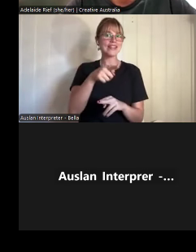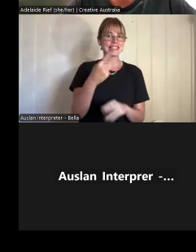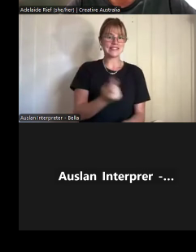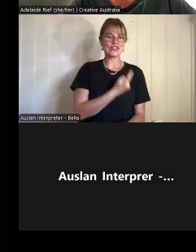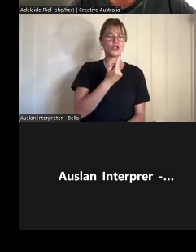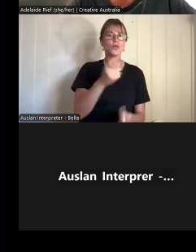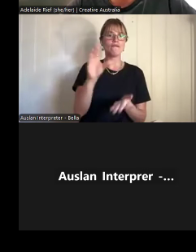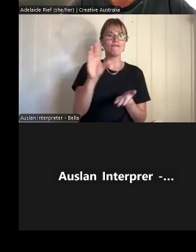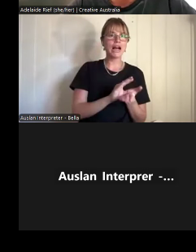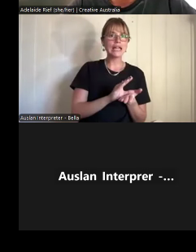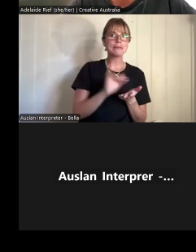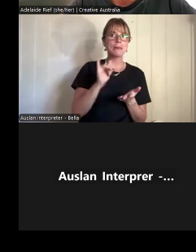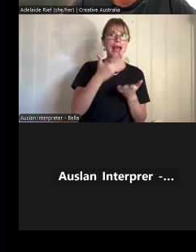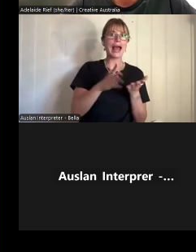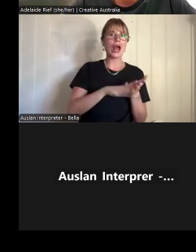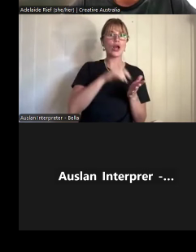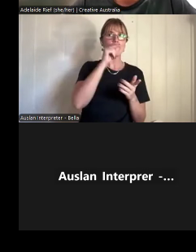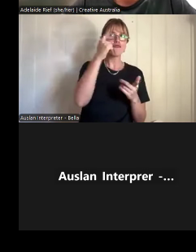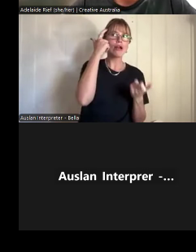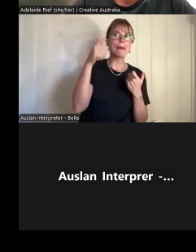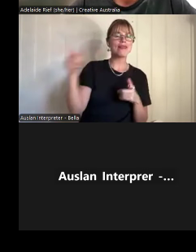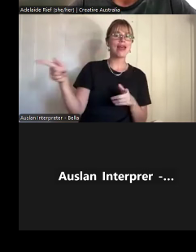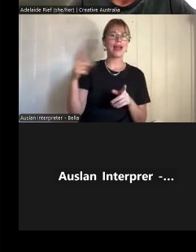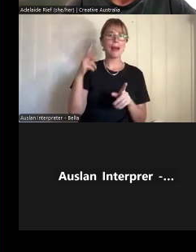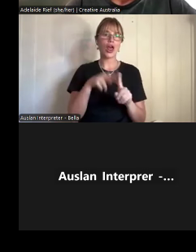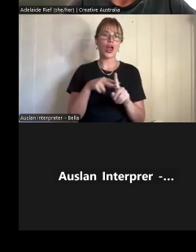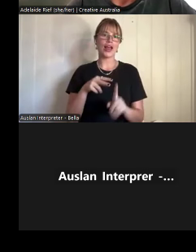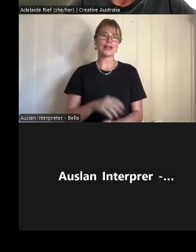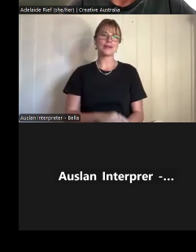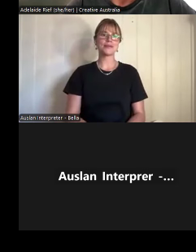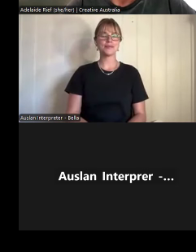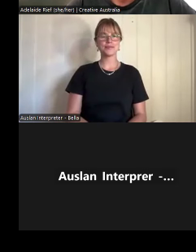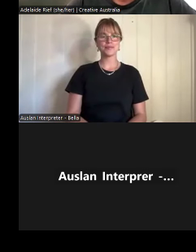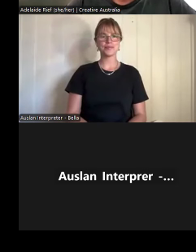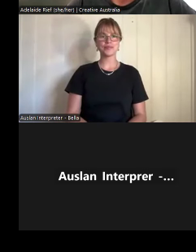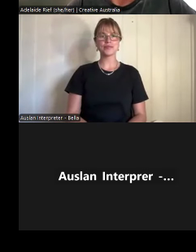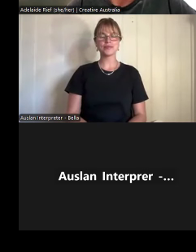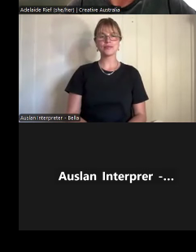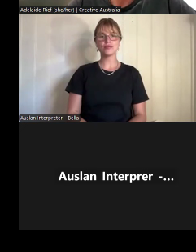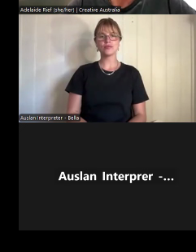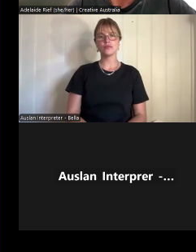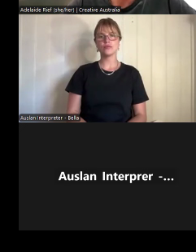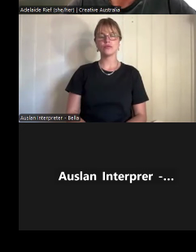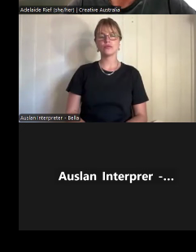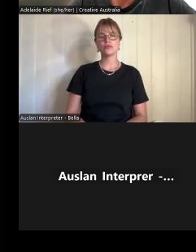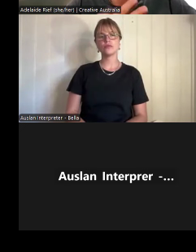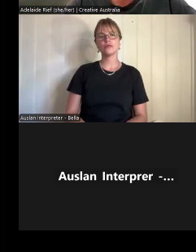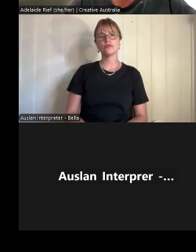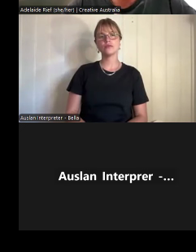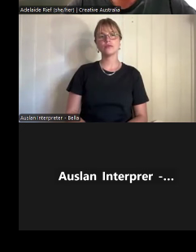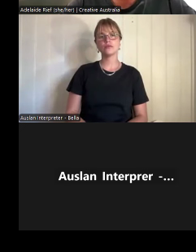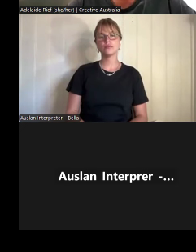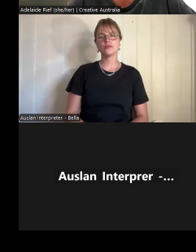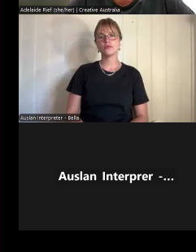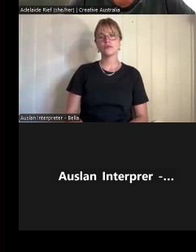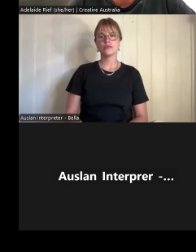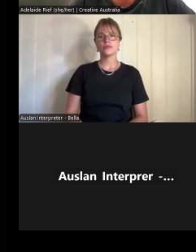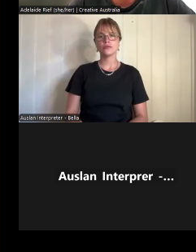recommend to them that they apply for this fund. So the important thing here is that this fund is